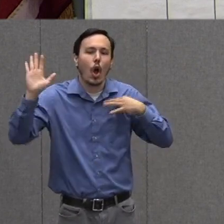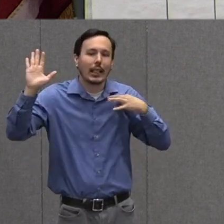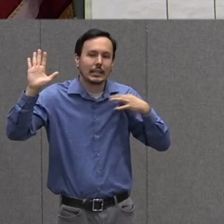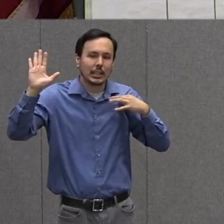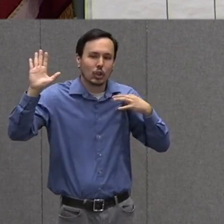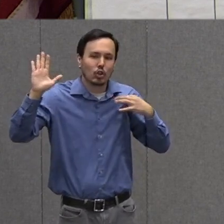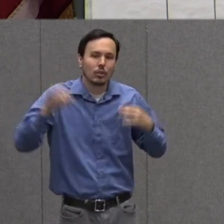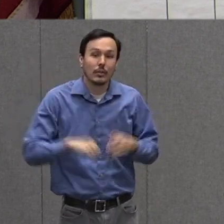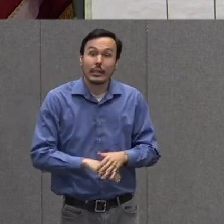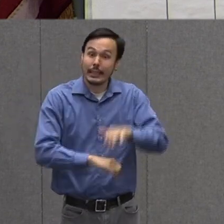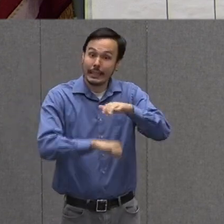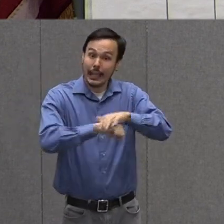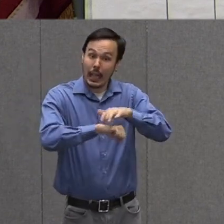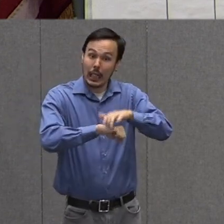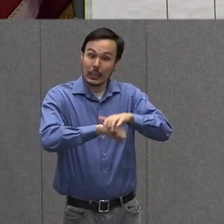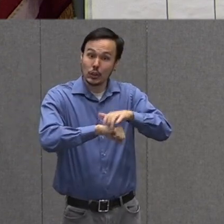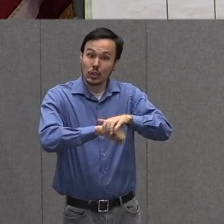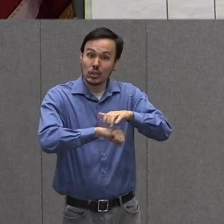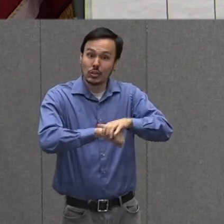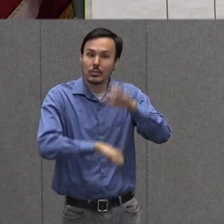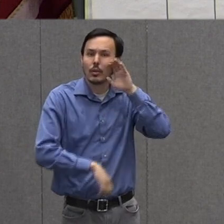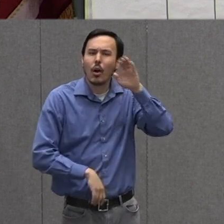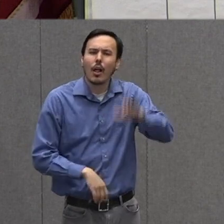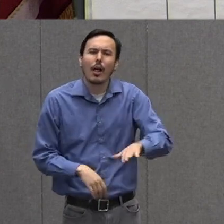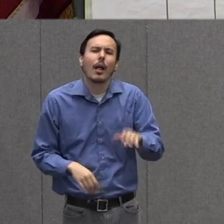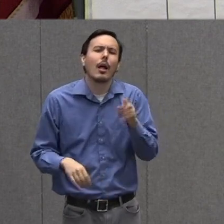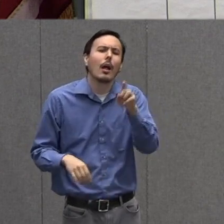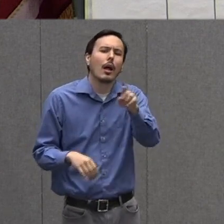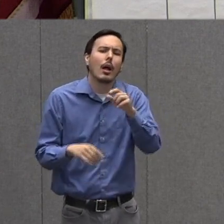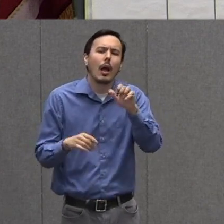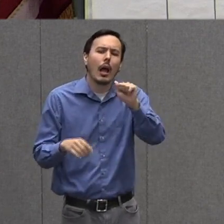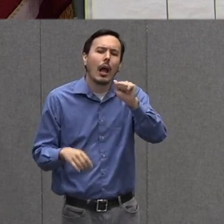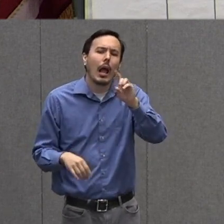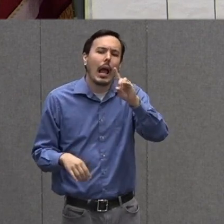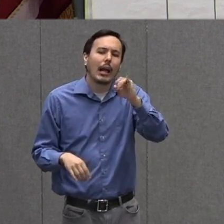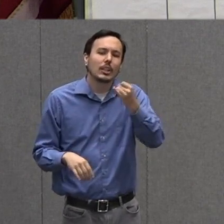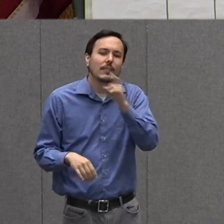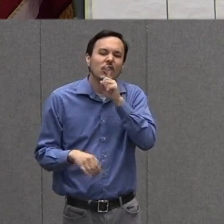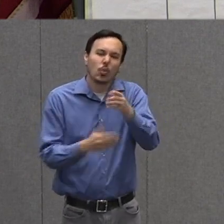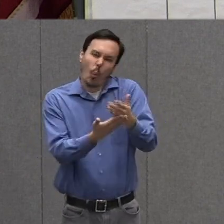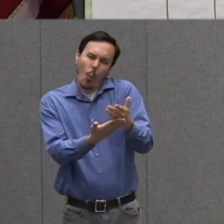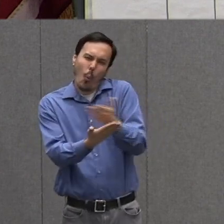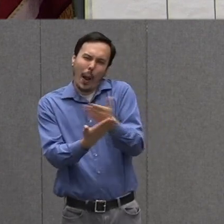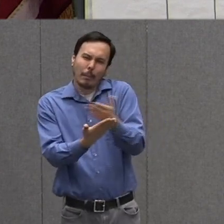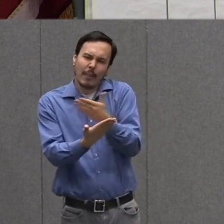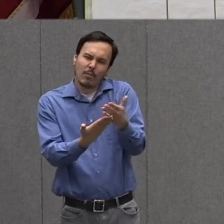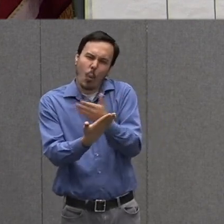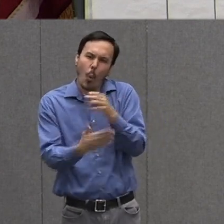In English, some of the time, adjectives come right before the noun that they are describing.